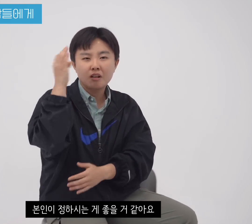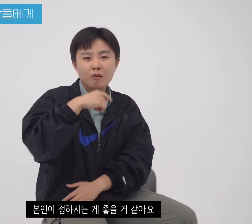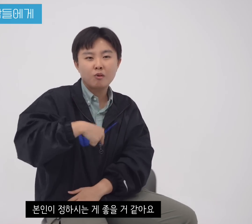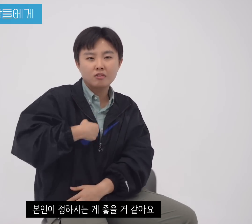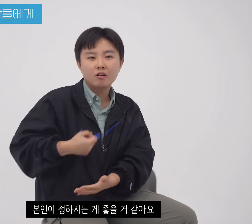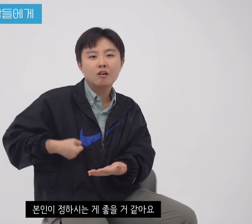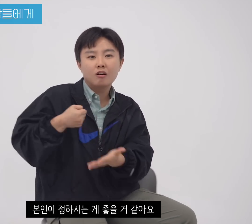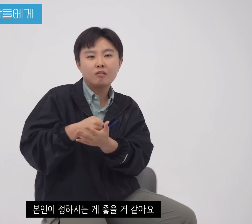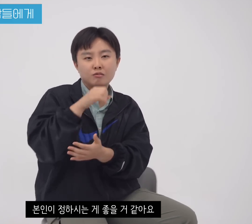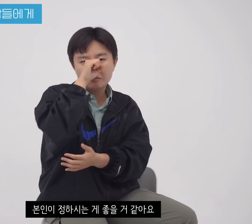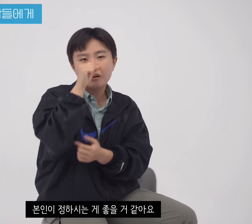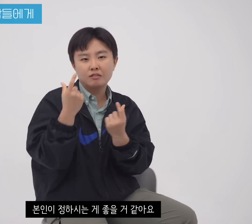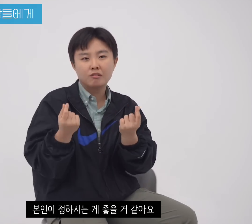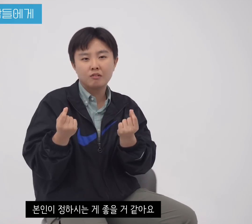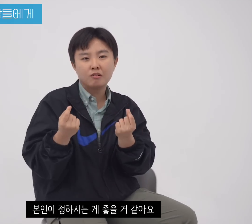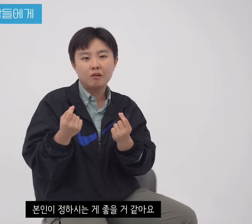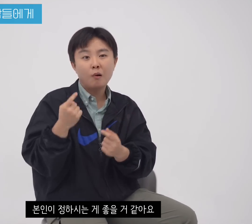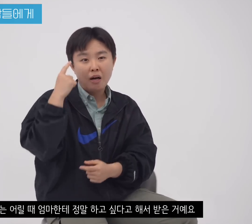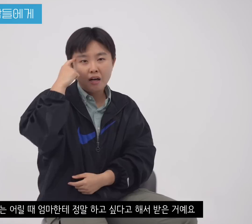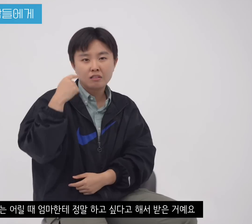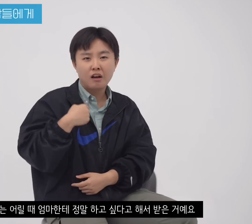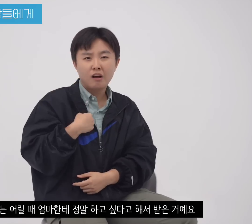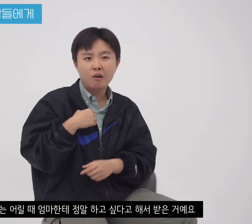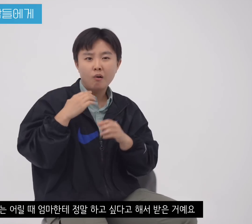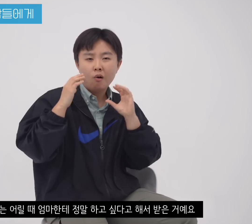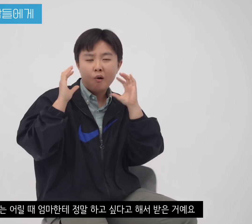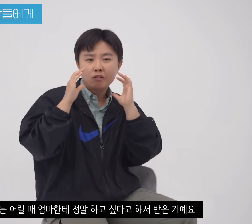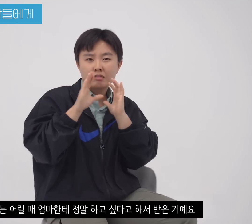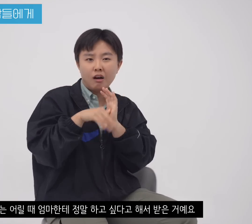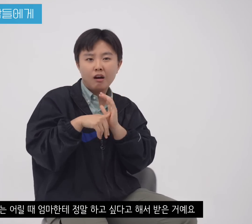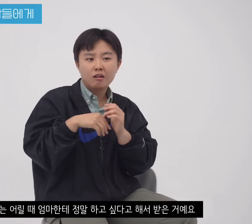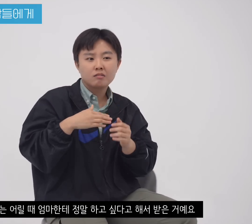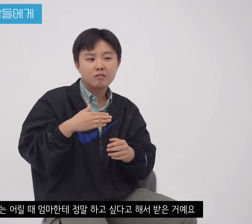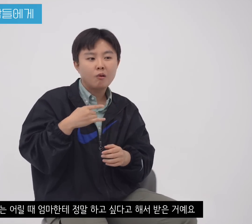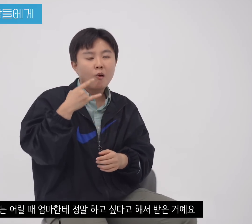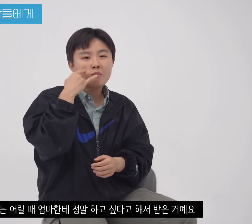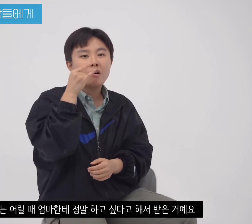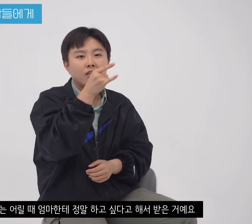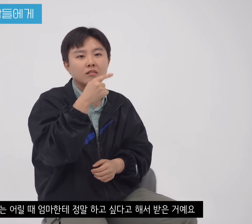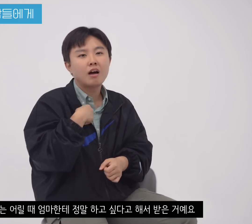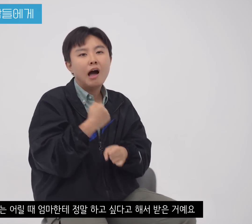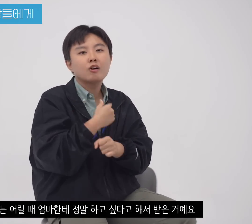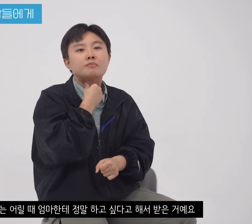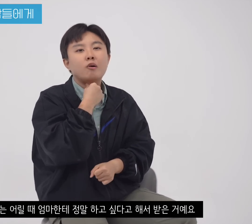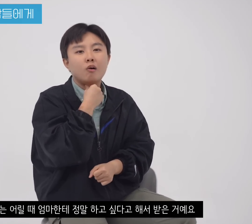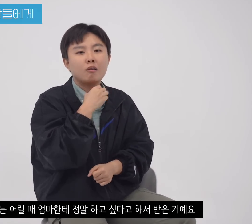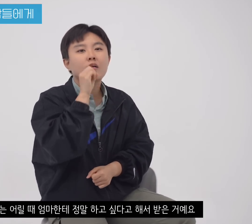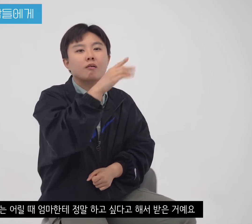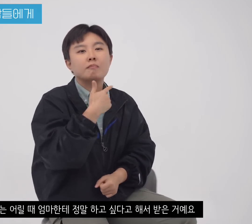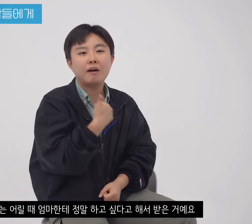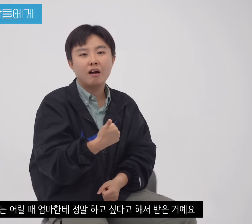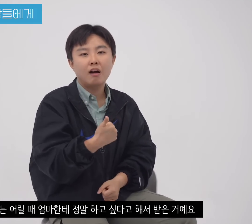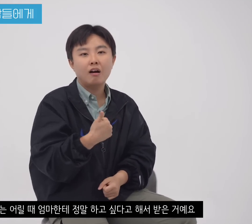rather than blindly follow their advice. When I was young, I told my mom that I really wanted surgery, so I got it.